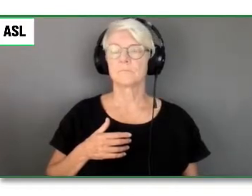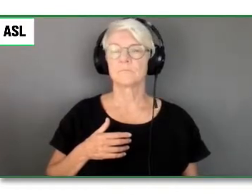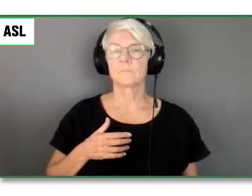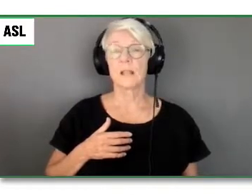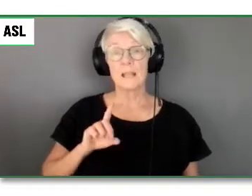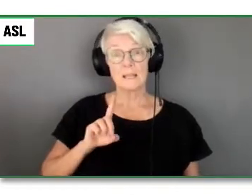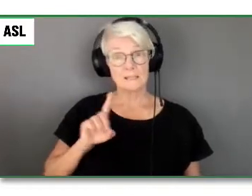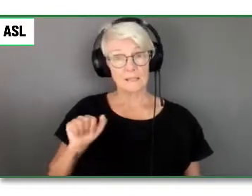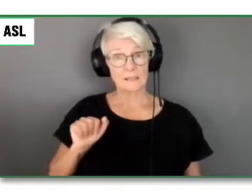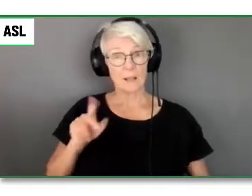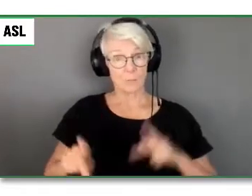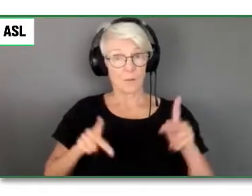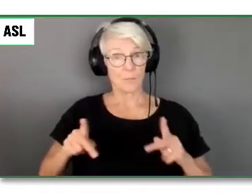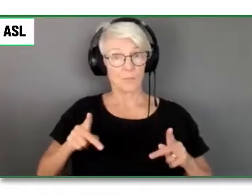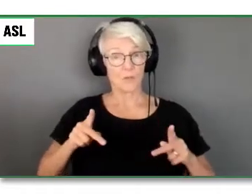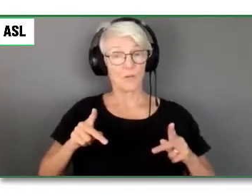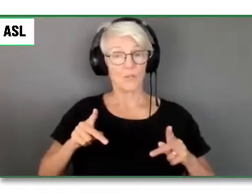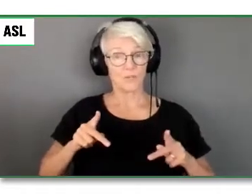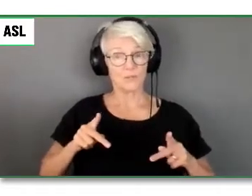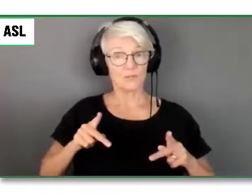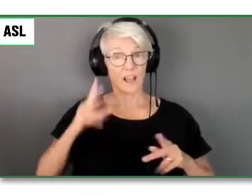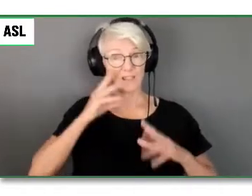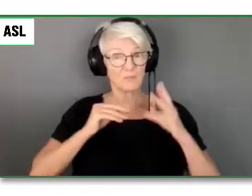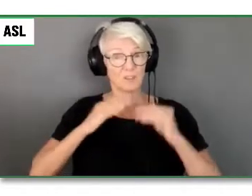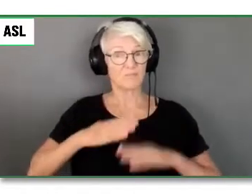is a is a lack of affordable and accessible